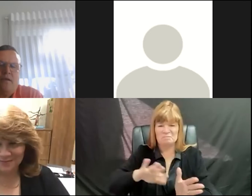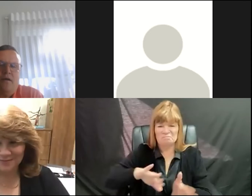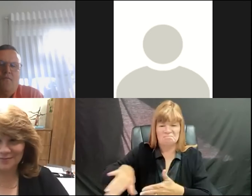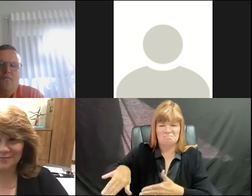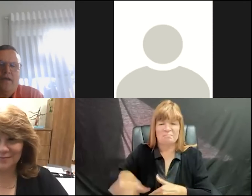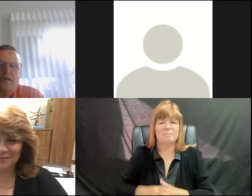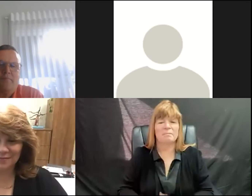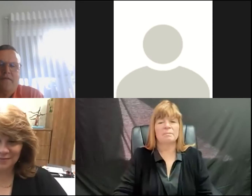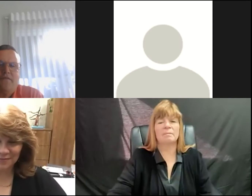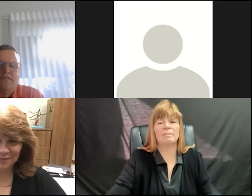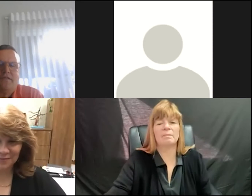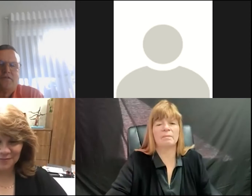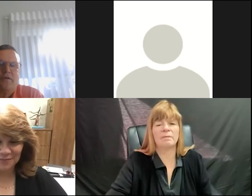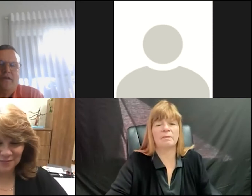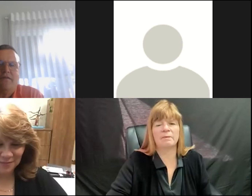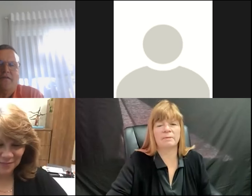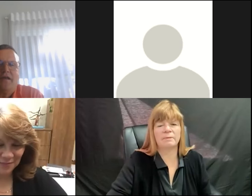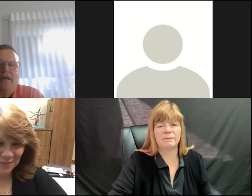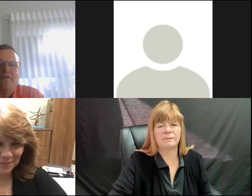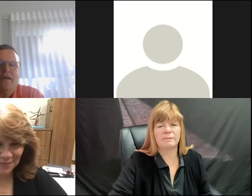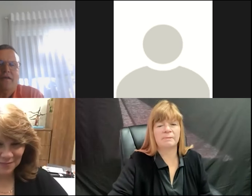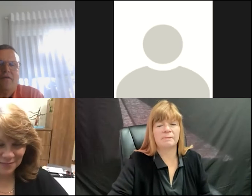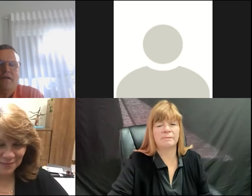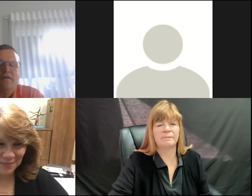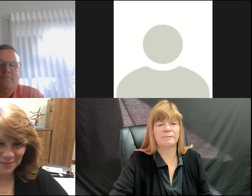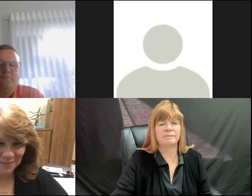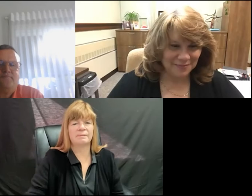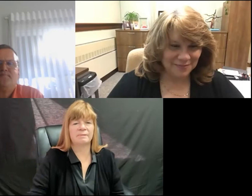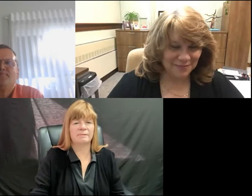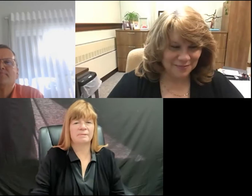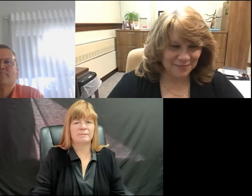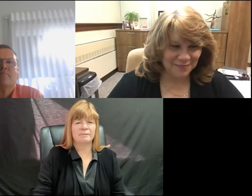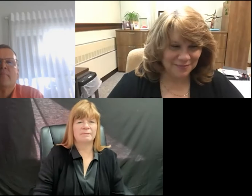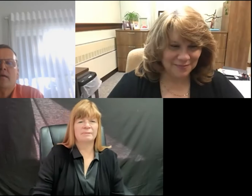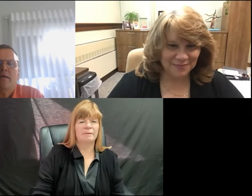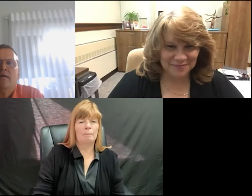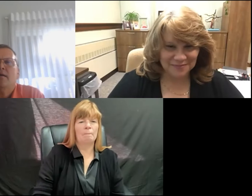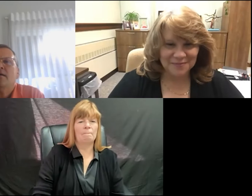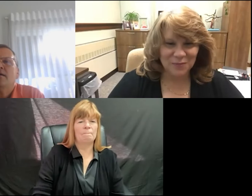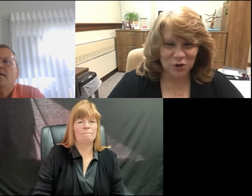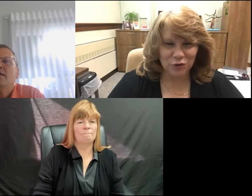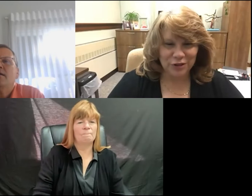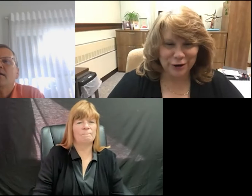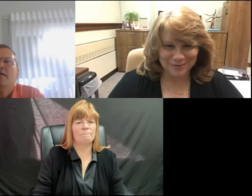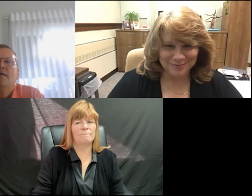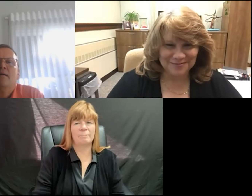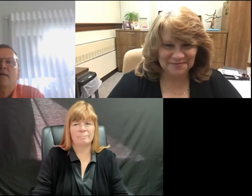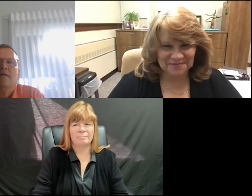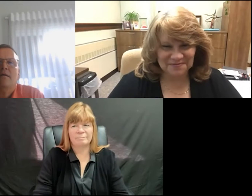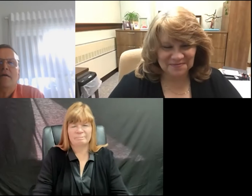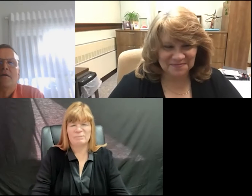hopefully I get my face on the screen I don't know if I can or can't right now you're there okay